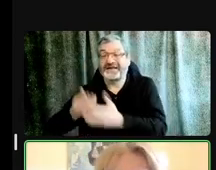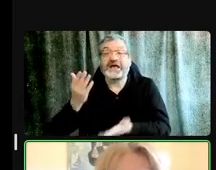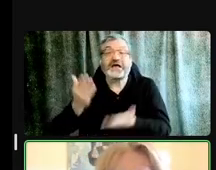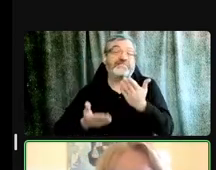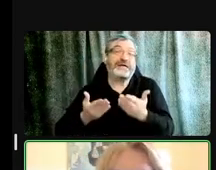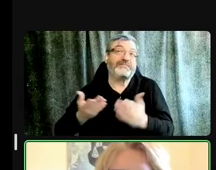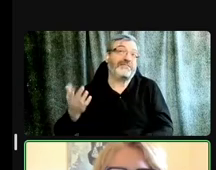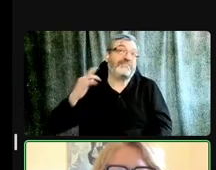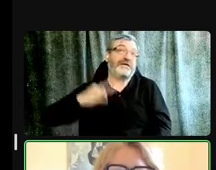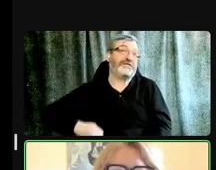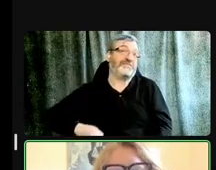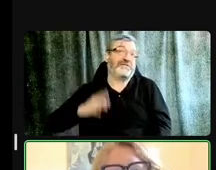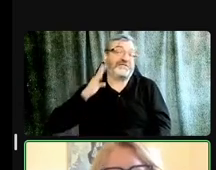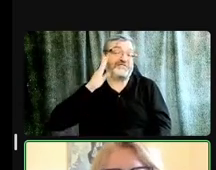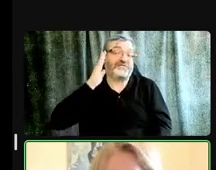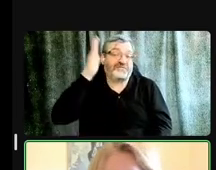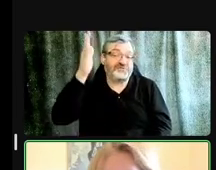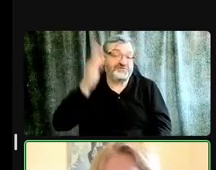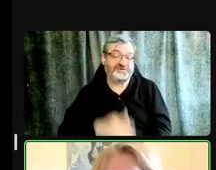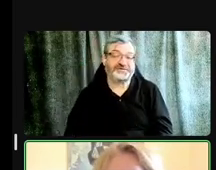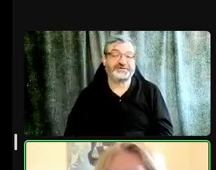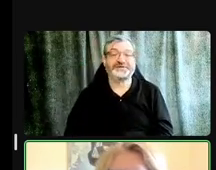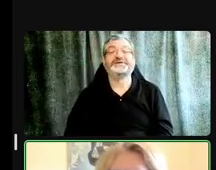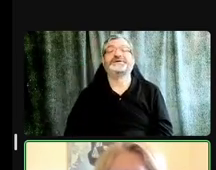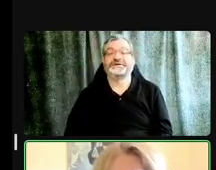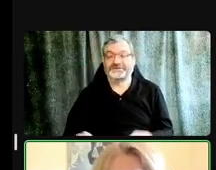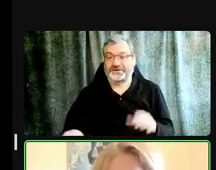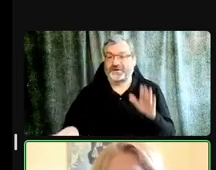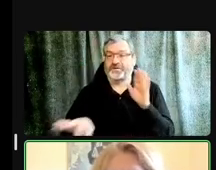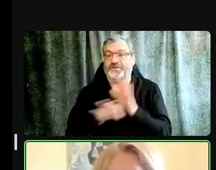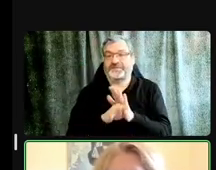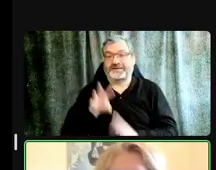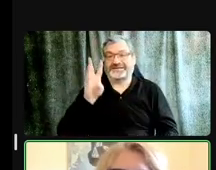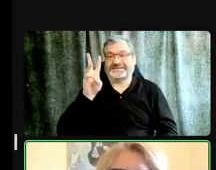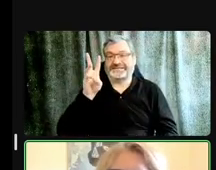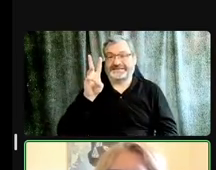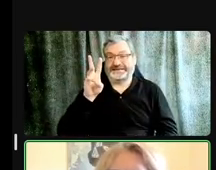So the six that we decided to touch upon were joy and celebration,